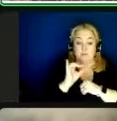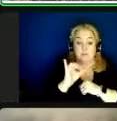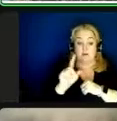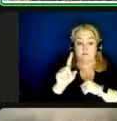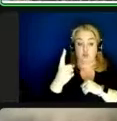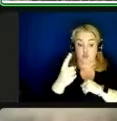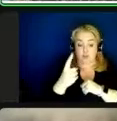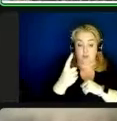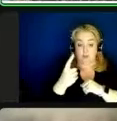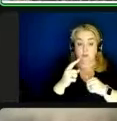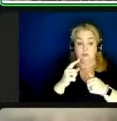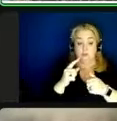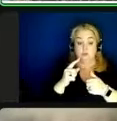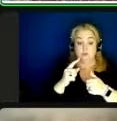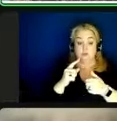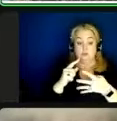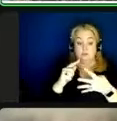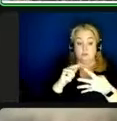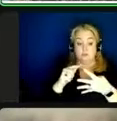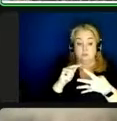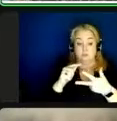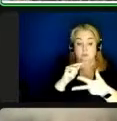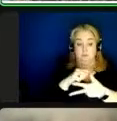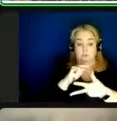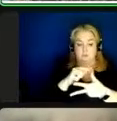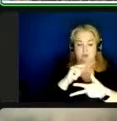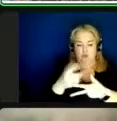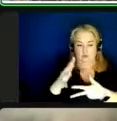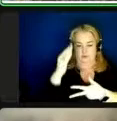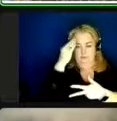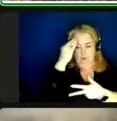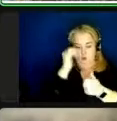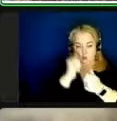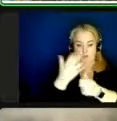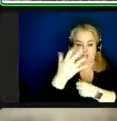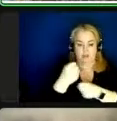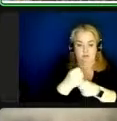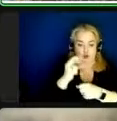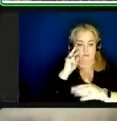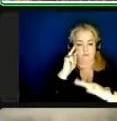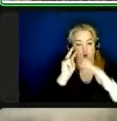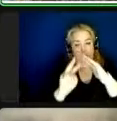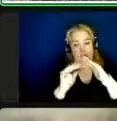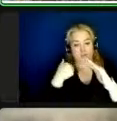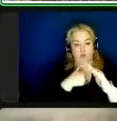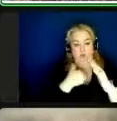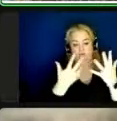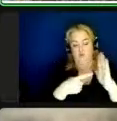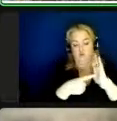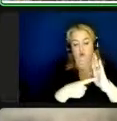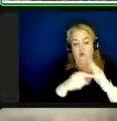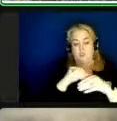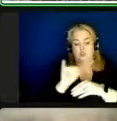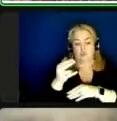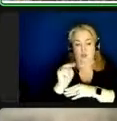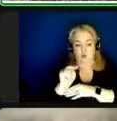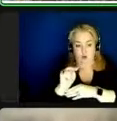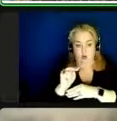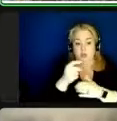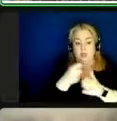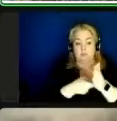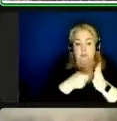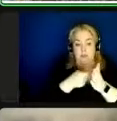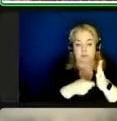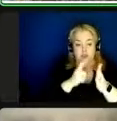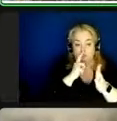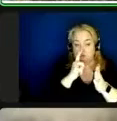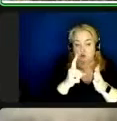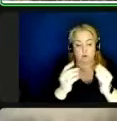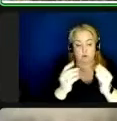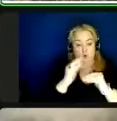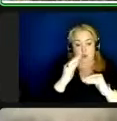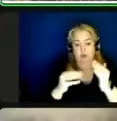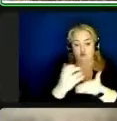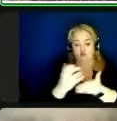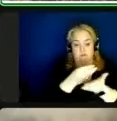SERVICE AND THAT'S THIS FIRST